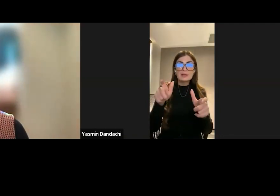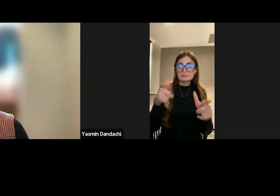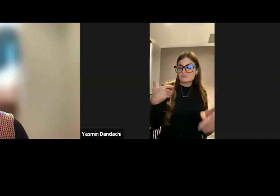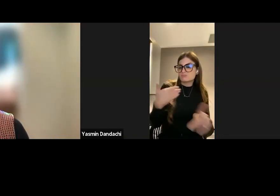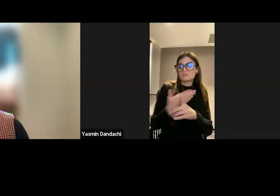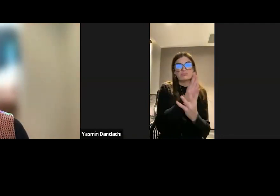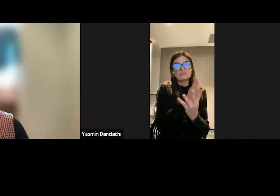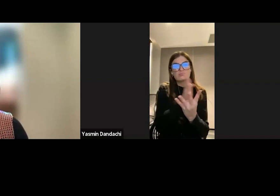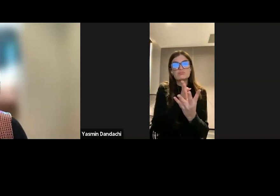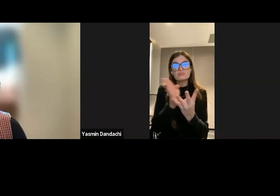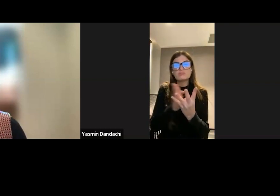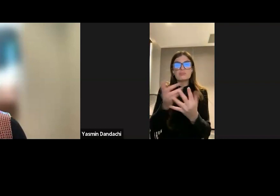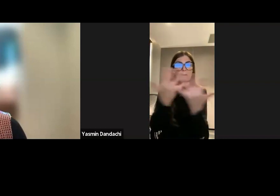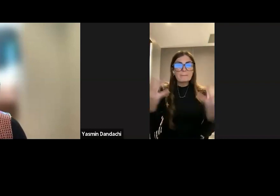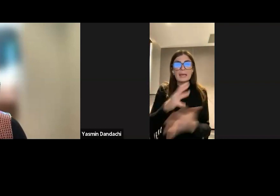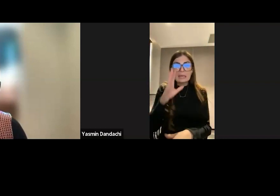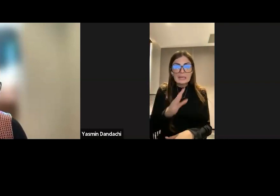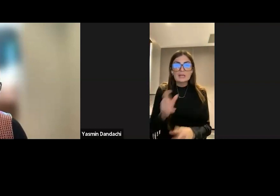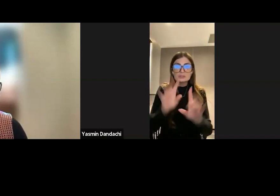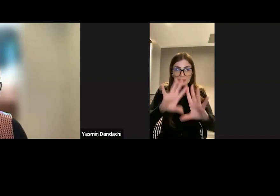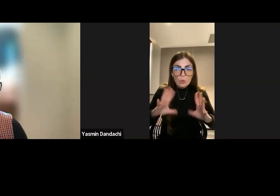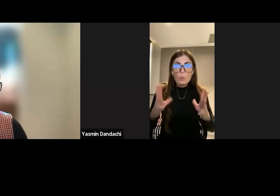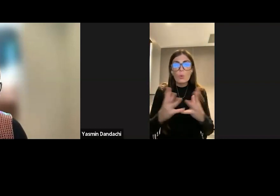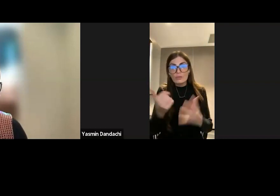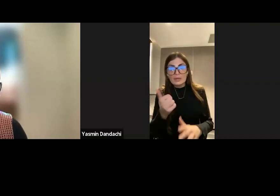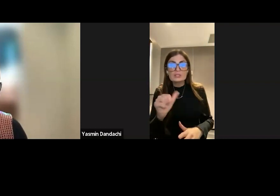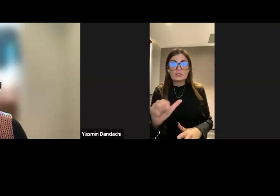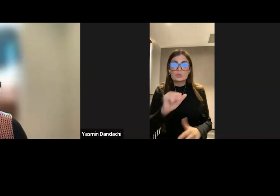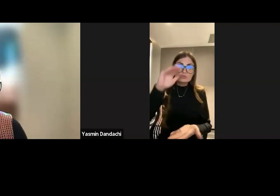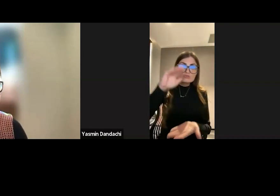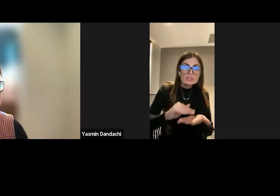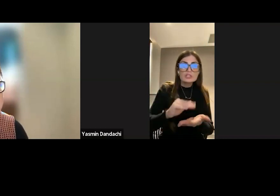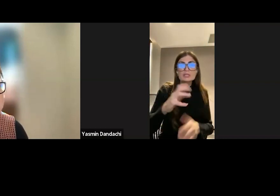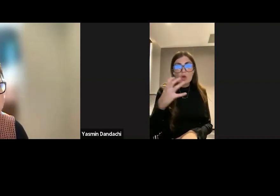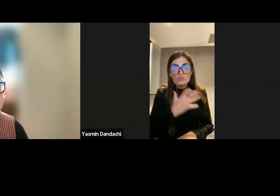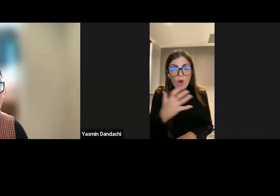as a weapon that can be used to mitigate or reduce a crisis when it occurs on one hand,